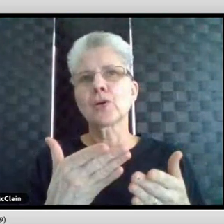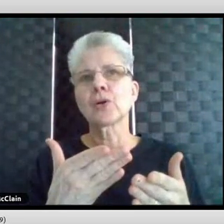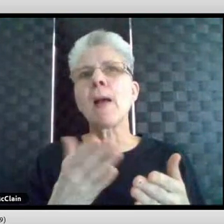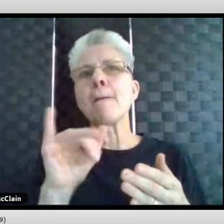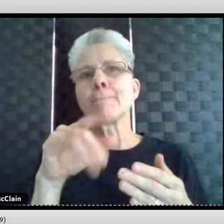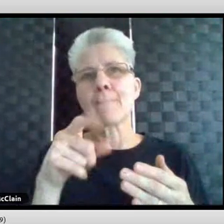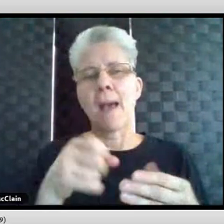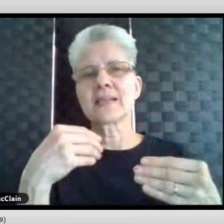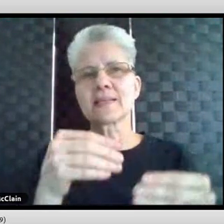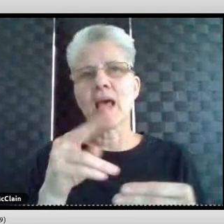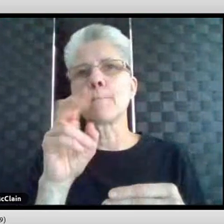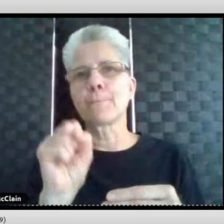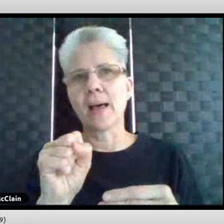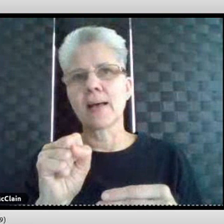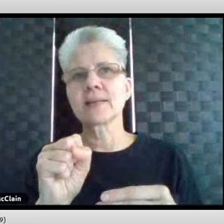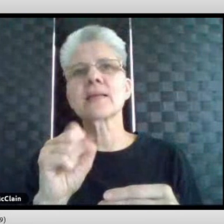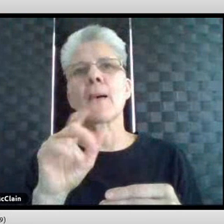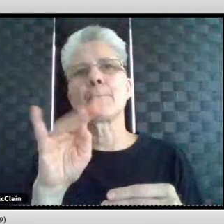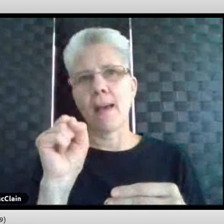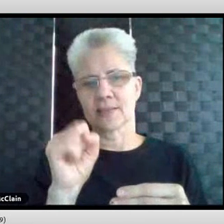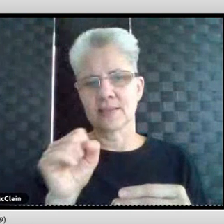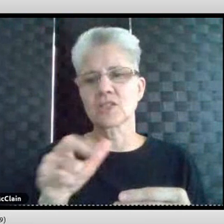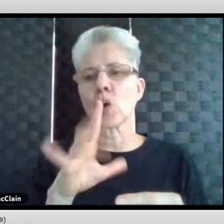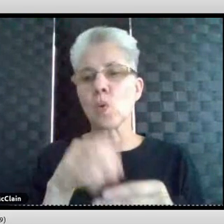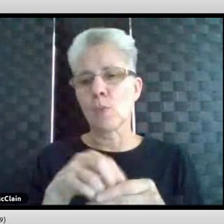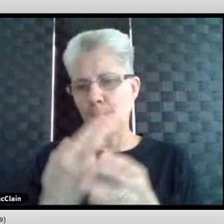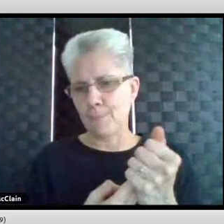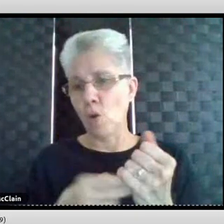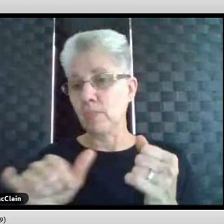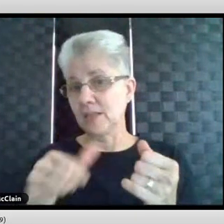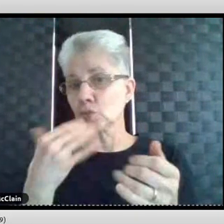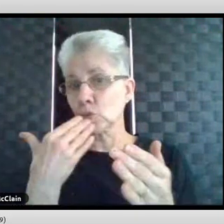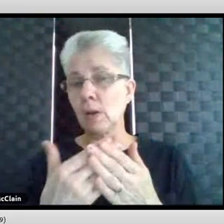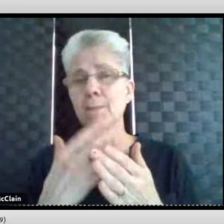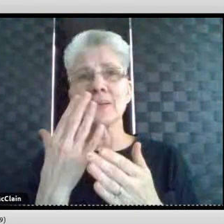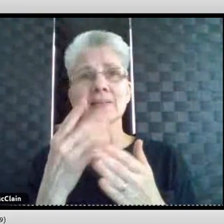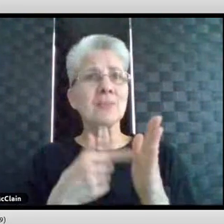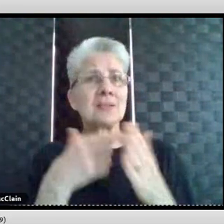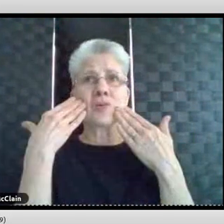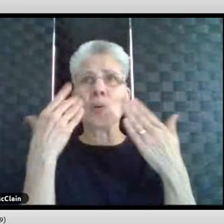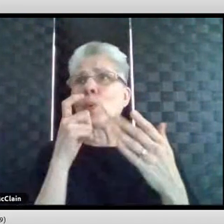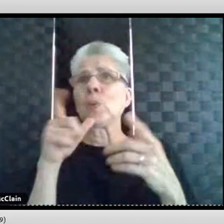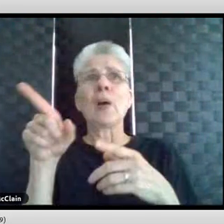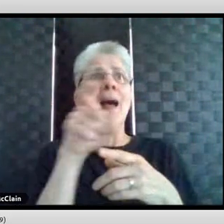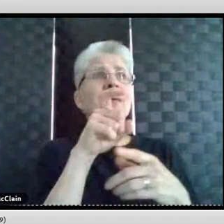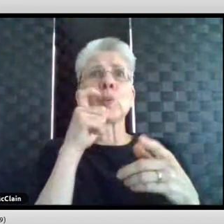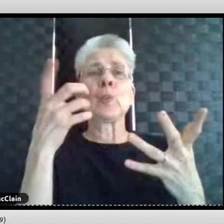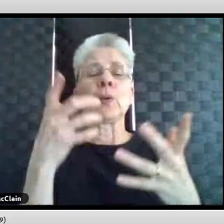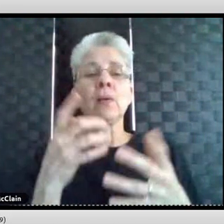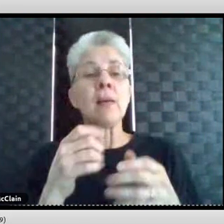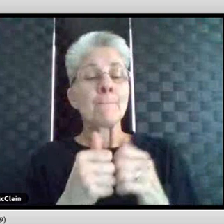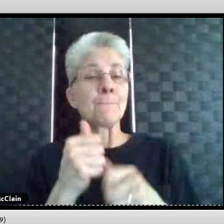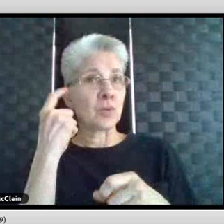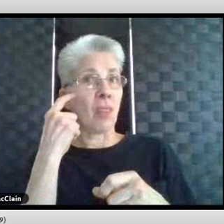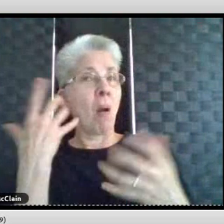So you kind of incorporate both things there for people. But sometimes they just don't know who to ask. I mean, in most of their minds, they might be thinking,